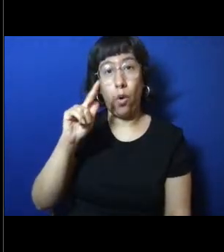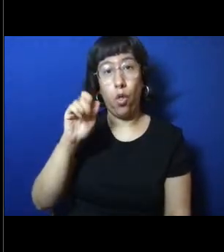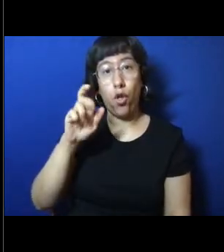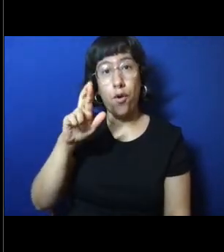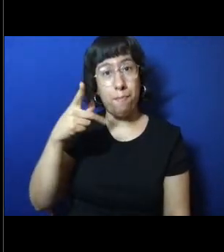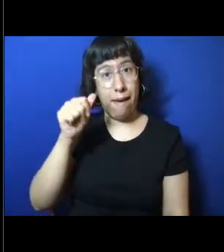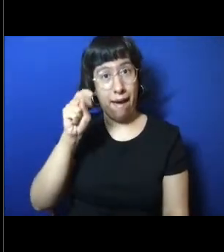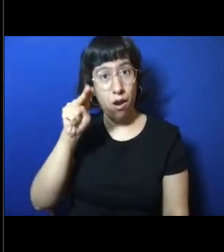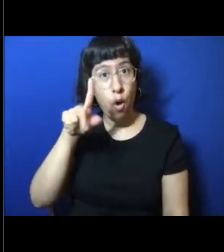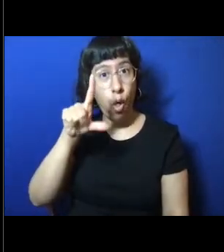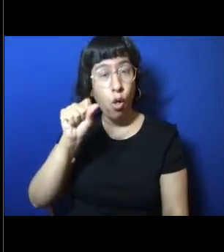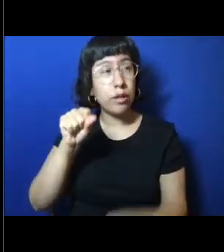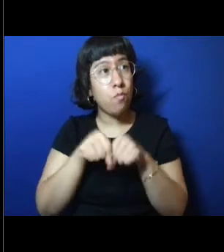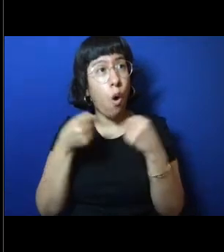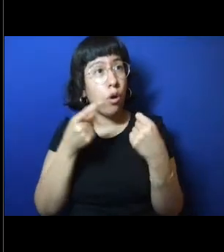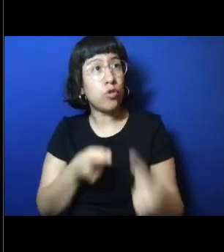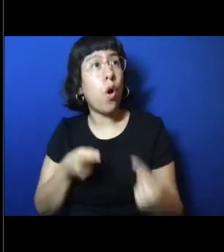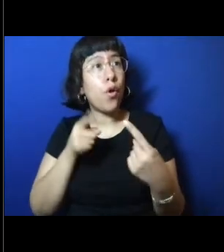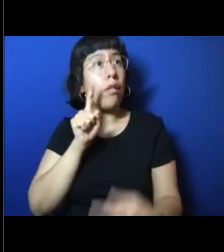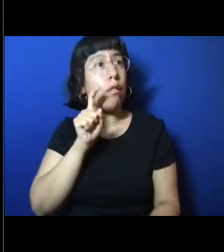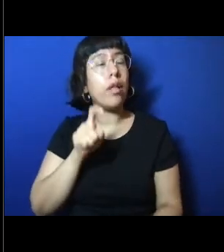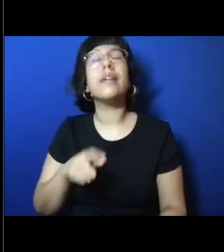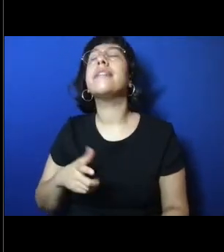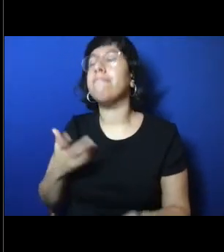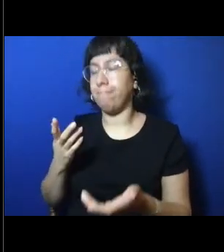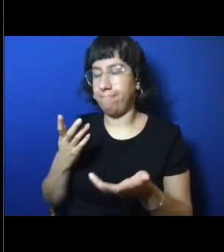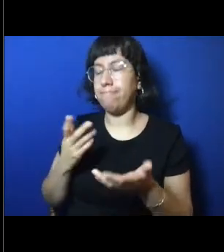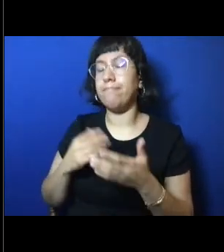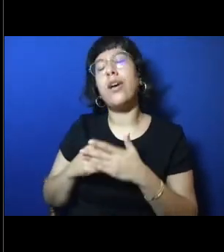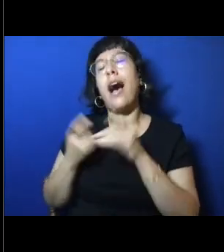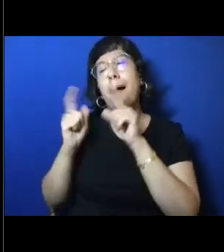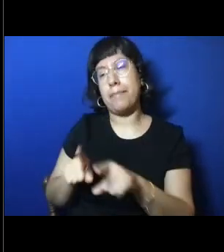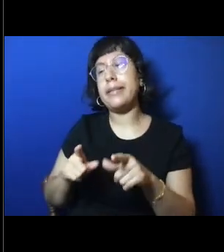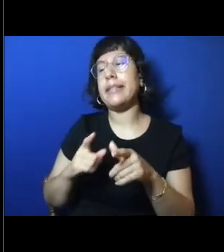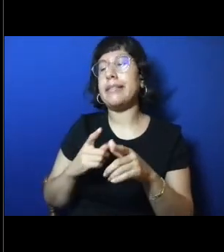There've been some very bad days for people that have had to launch and check out satellites.